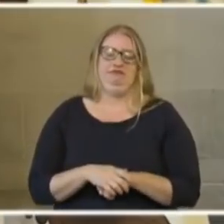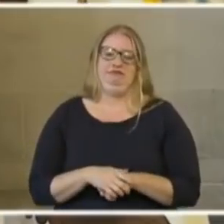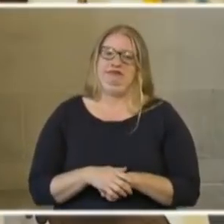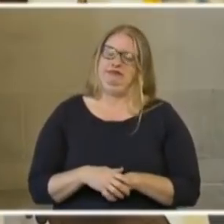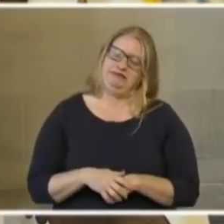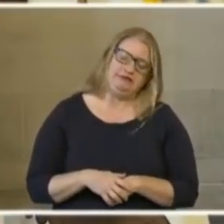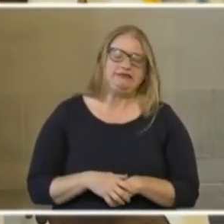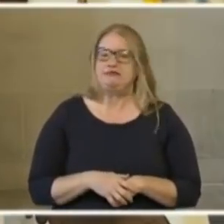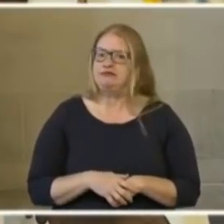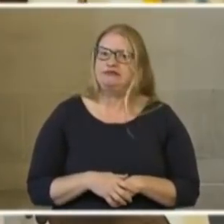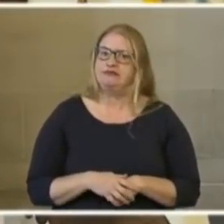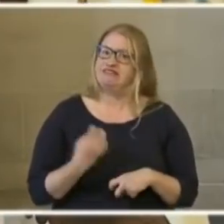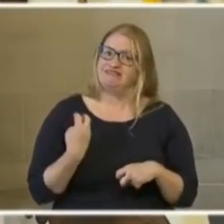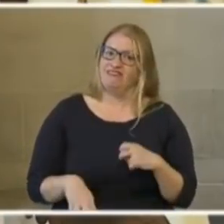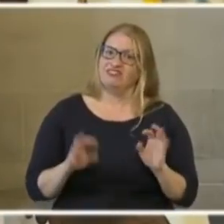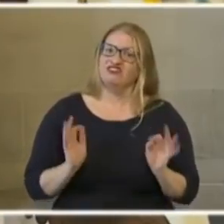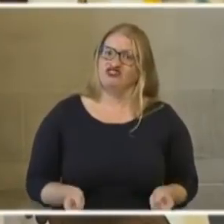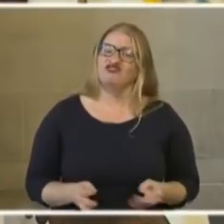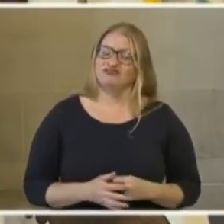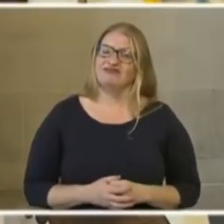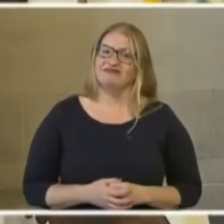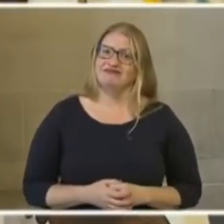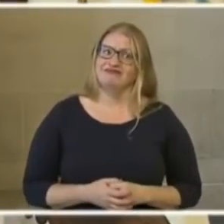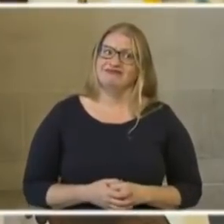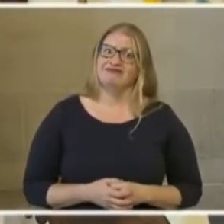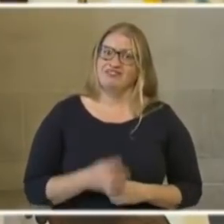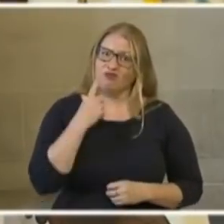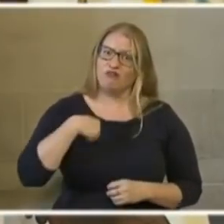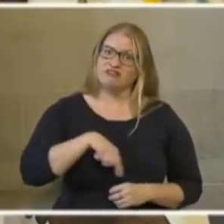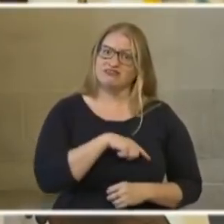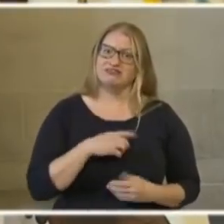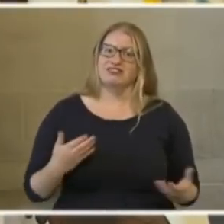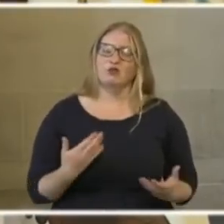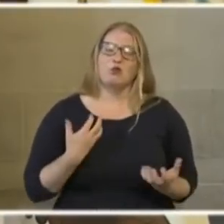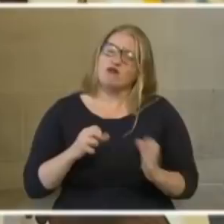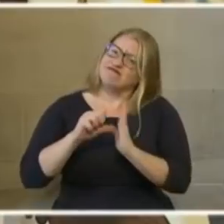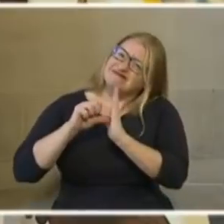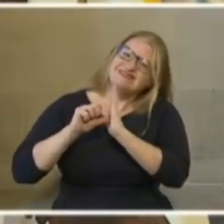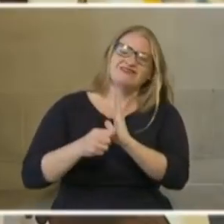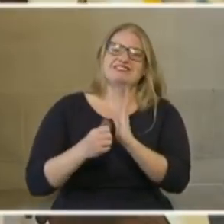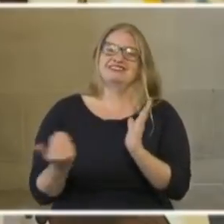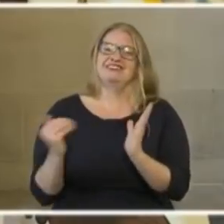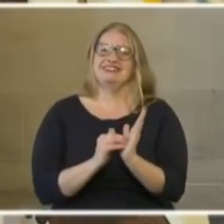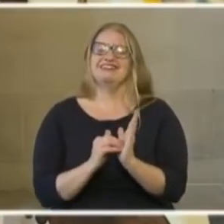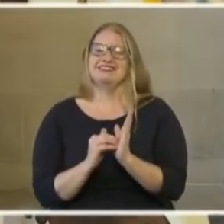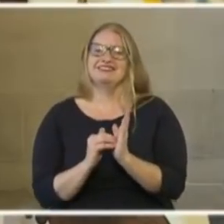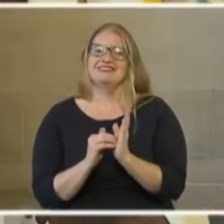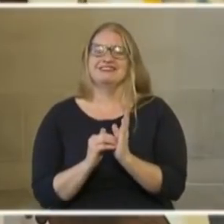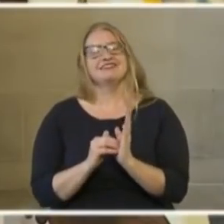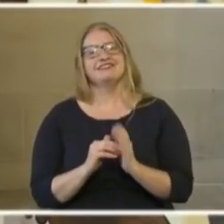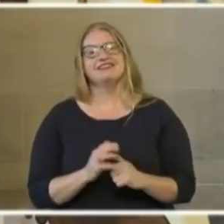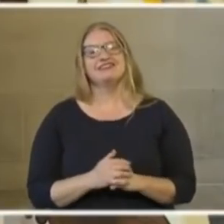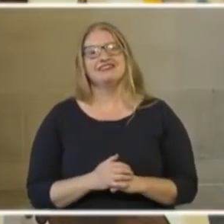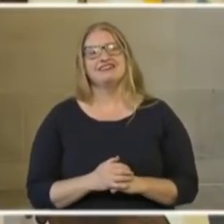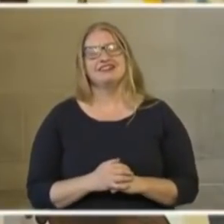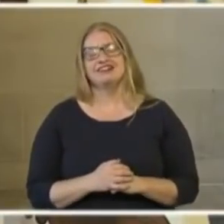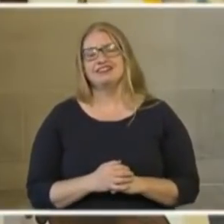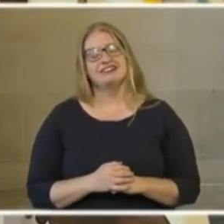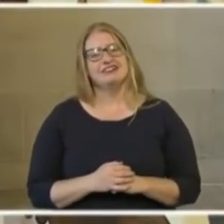OVER 153,000 SAN FRANCISCANS HAVE FILED FOR UNEMPLOYMENT. WE DON'T MAKE THESE DECISIONS